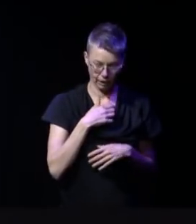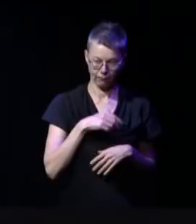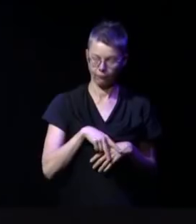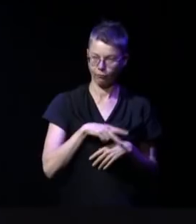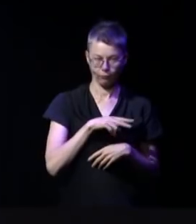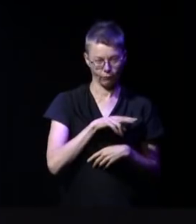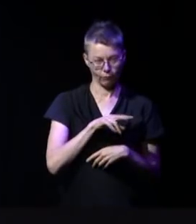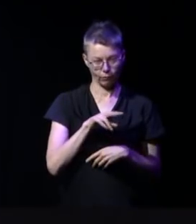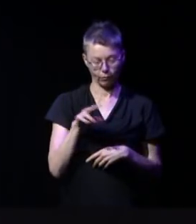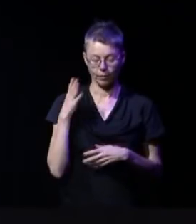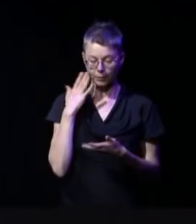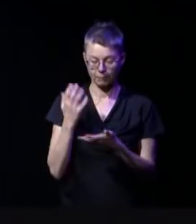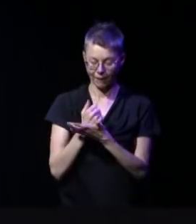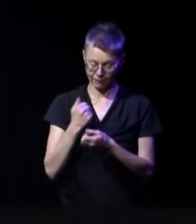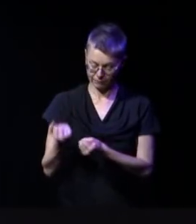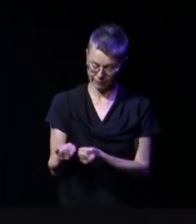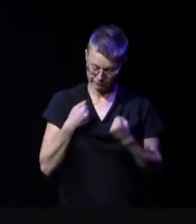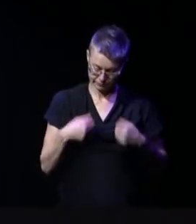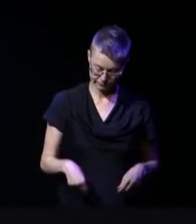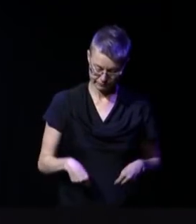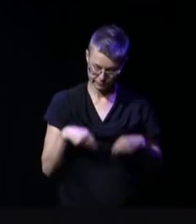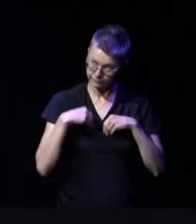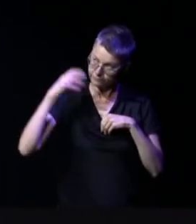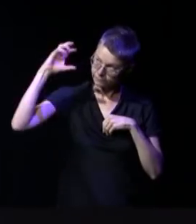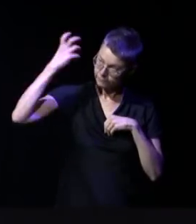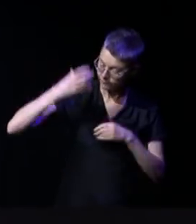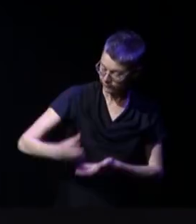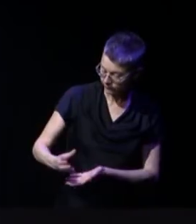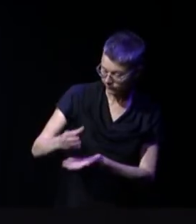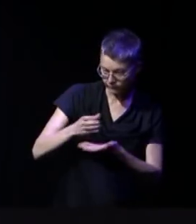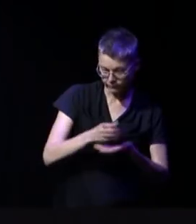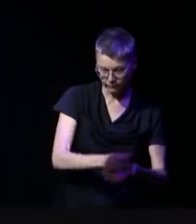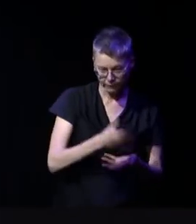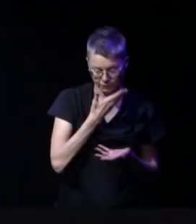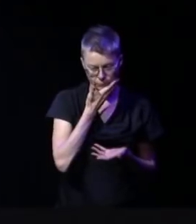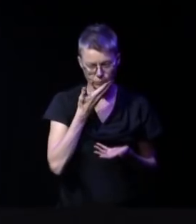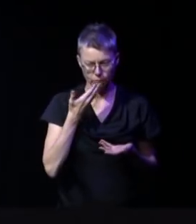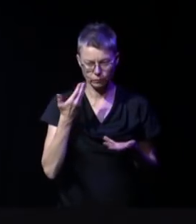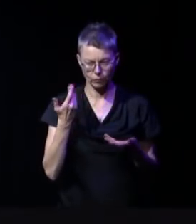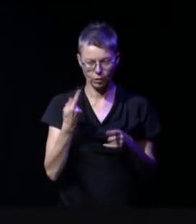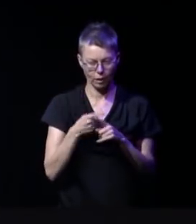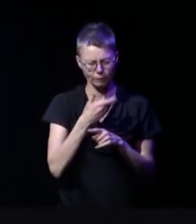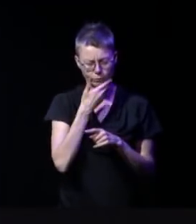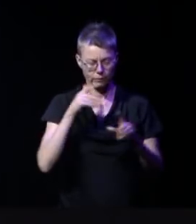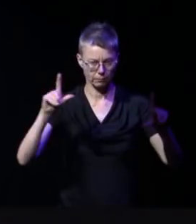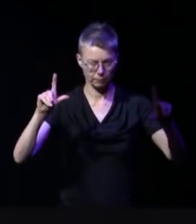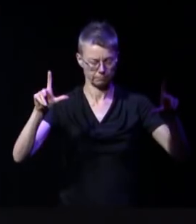She had assembled the elements and created an aesthetic moment, a snapshot of pure beauty intended